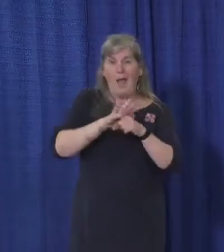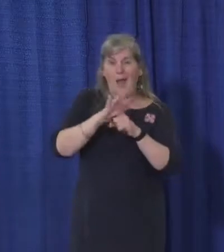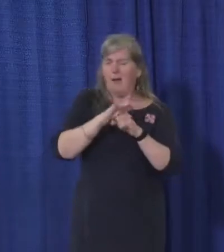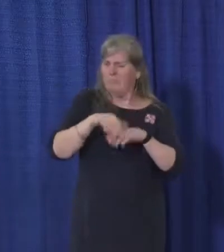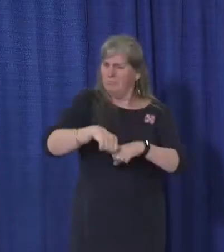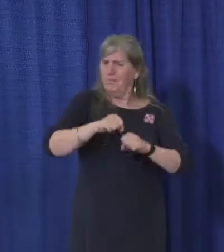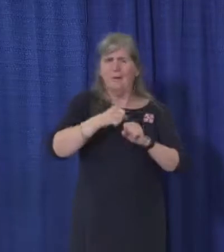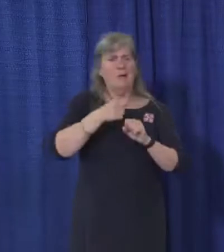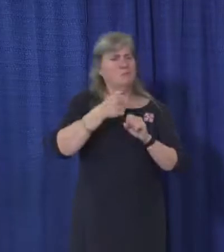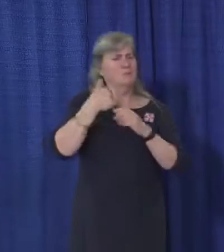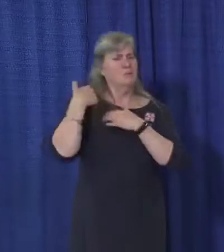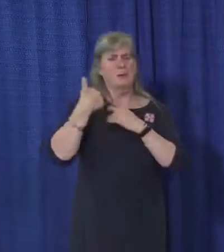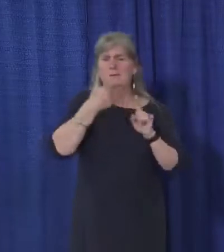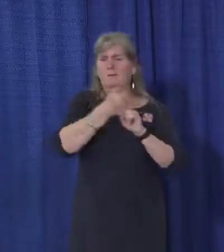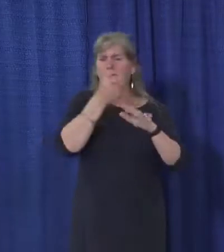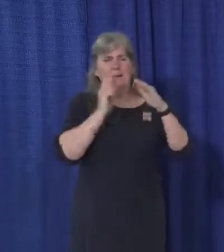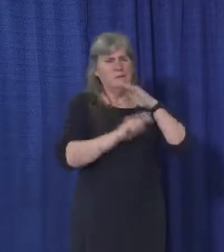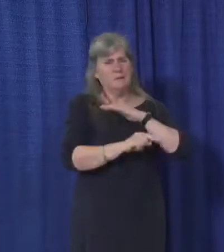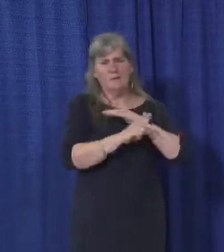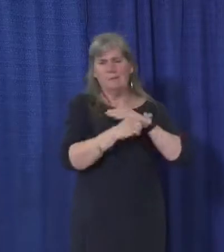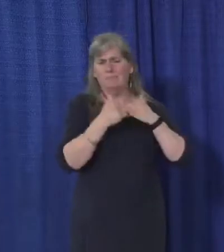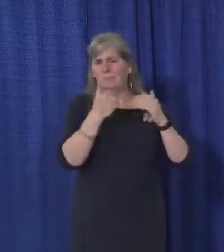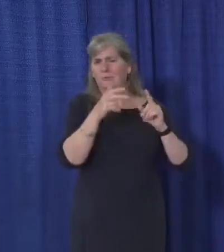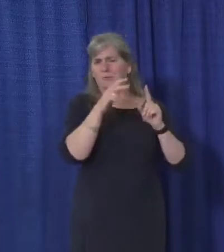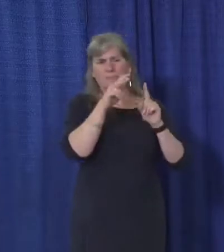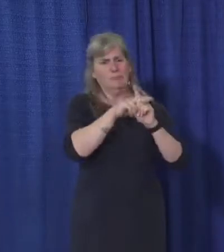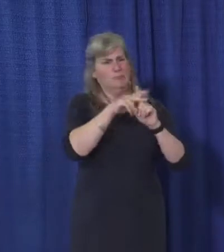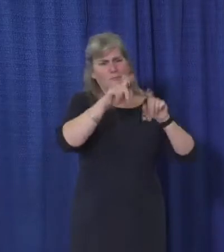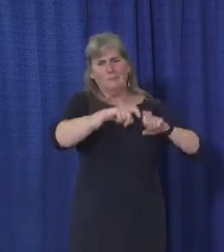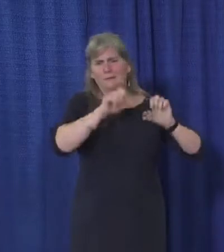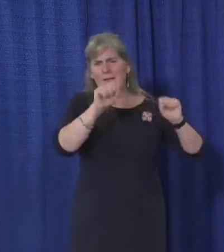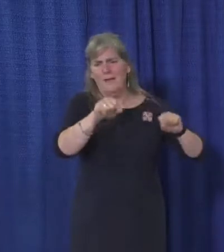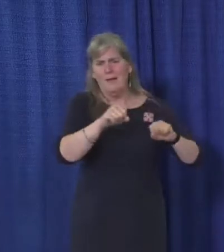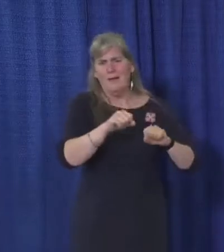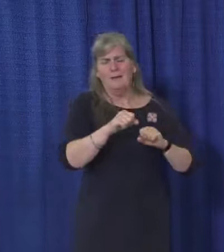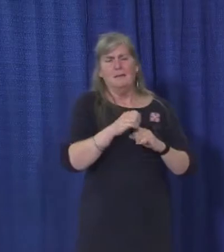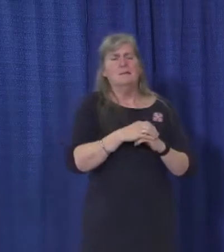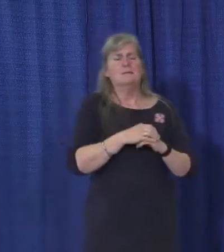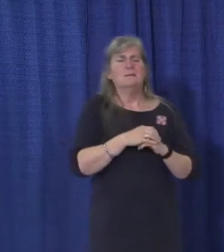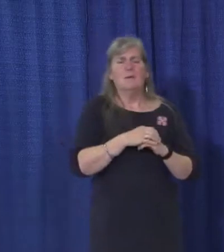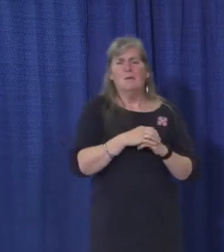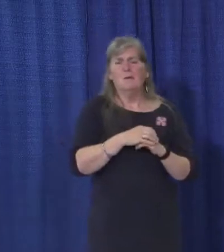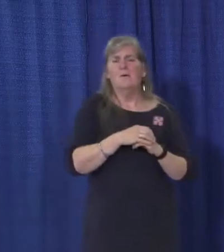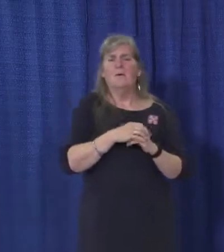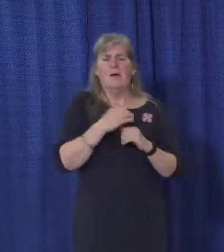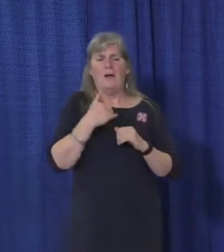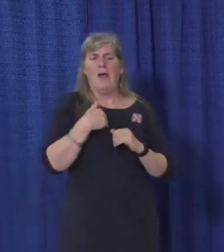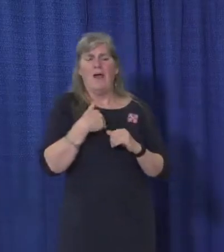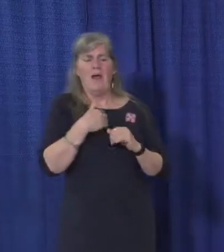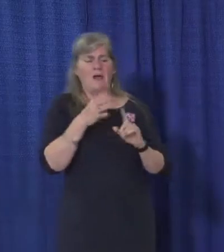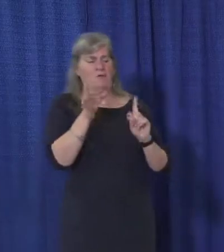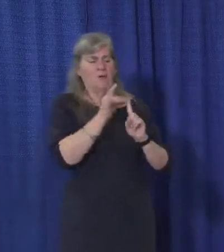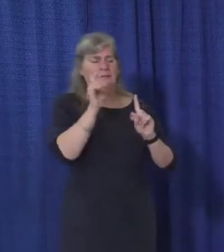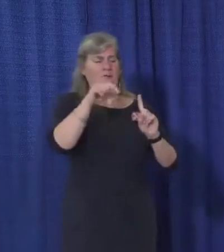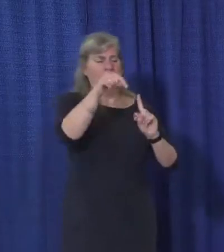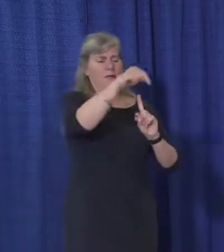We have that individualized contact tracing this is a